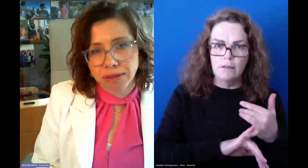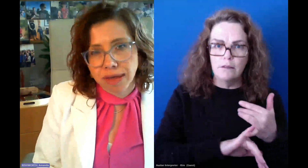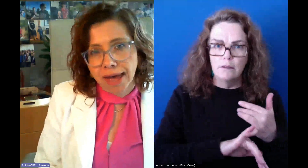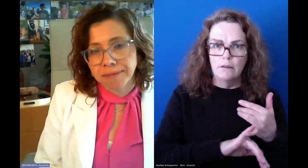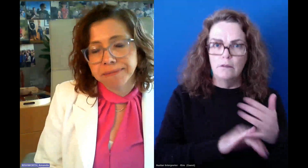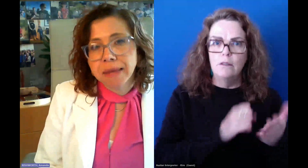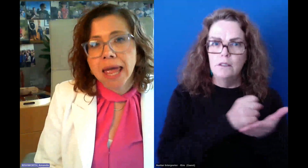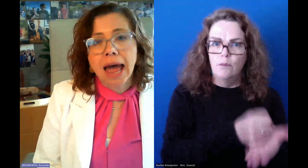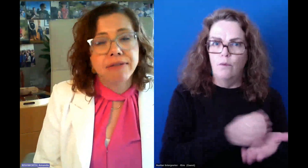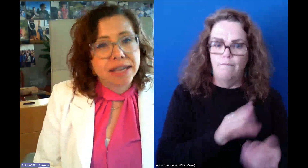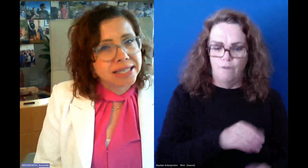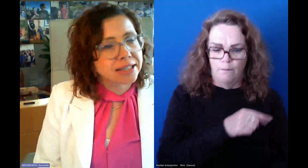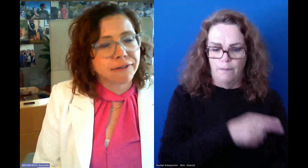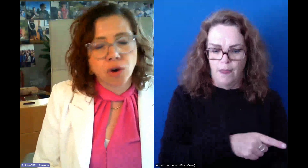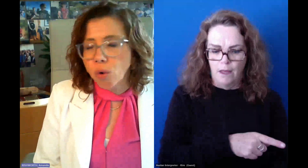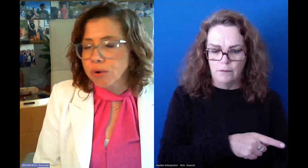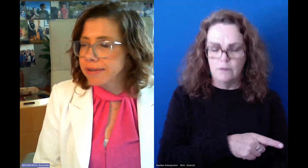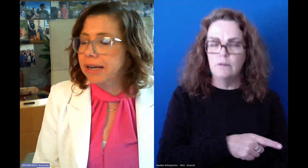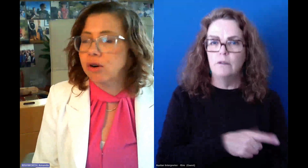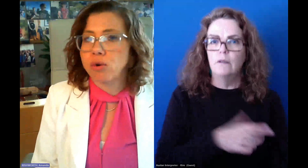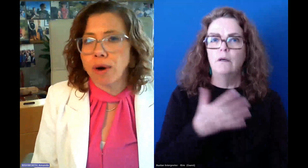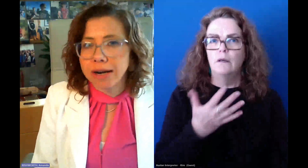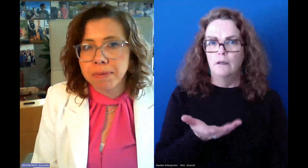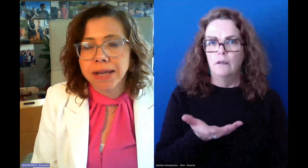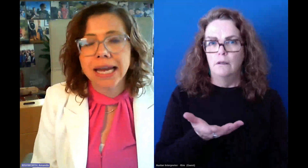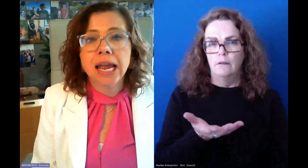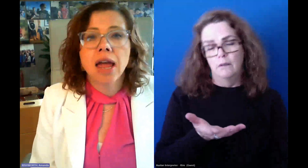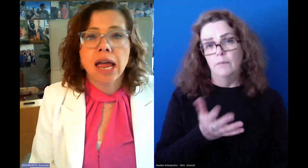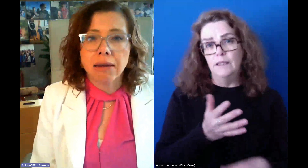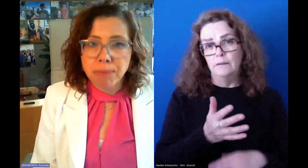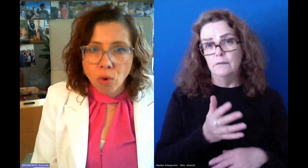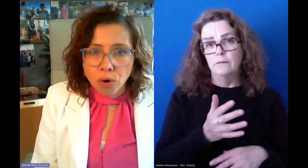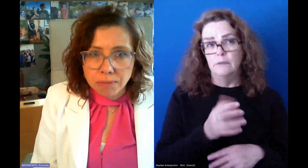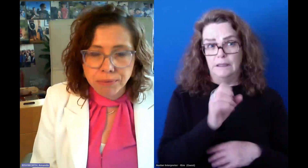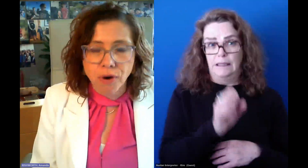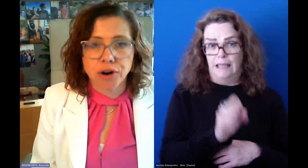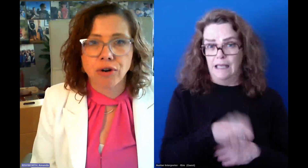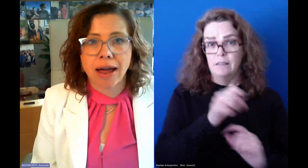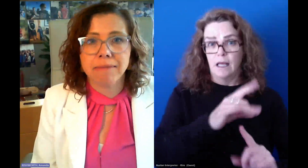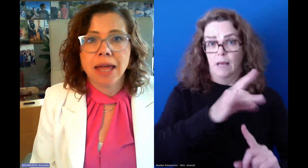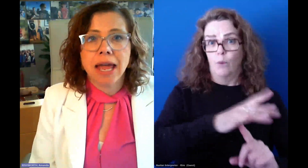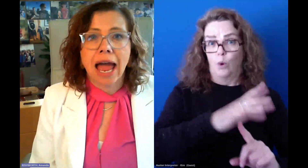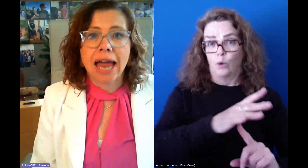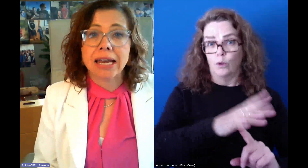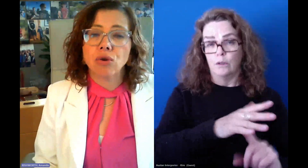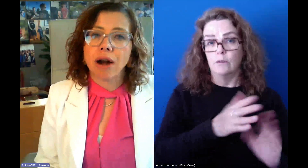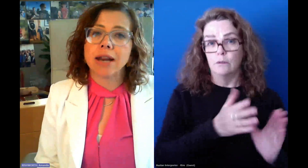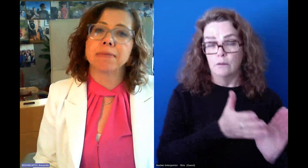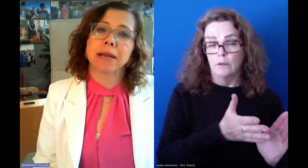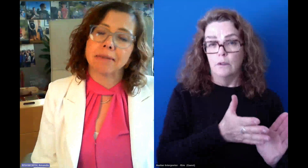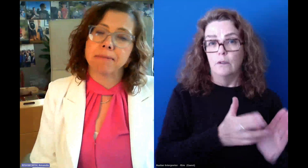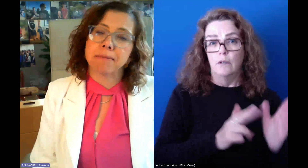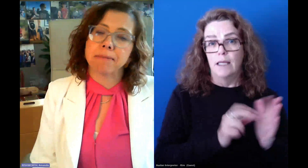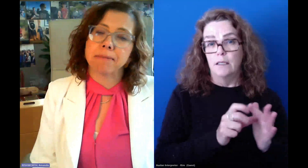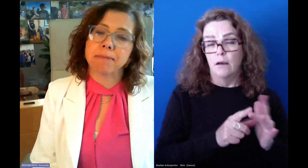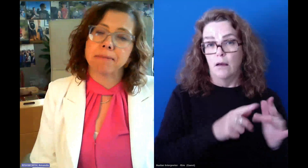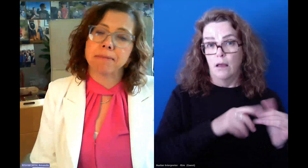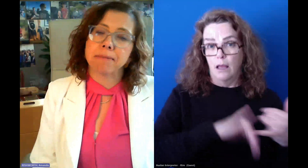with that and this is of course an incredibly important program and incredibly important in